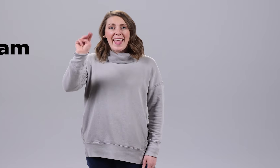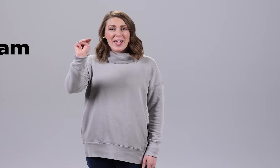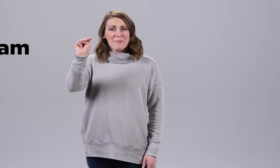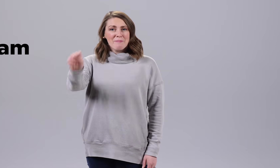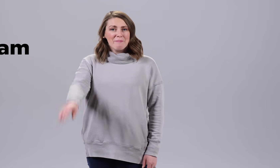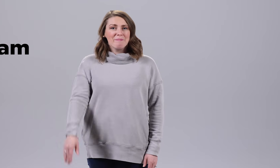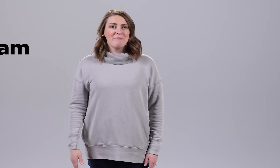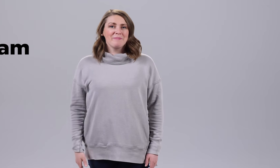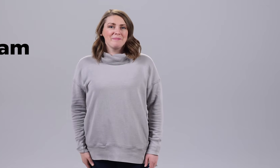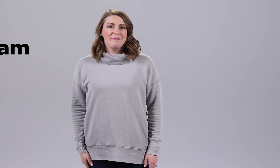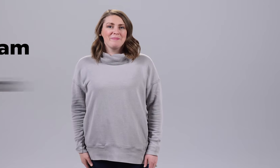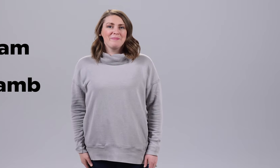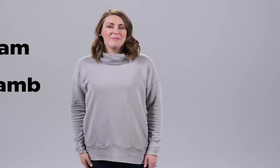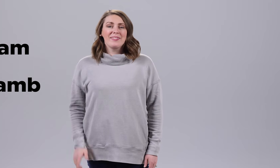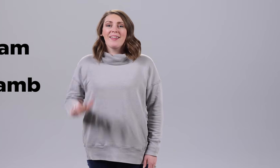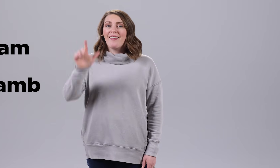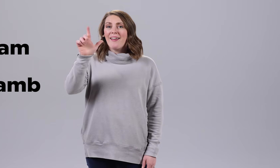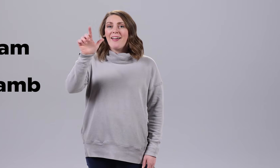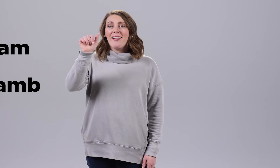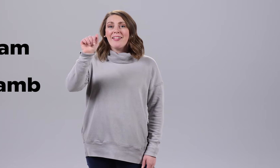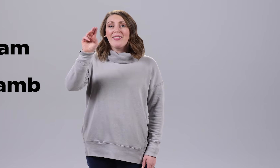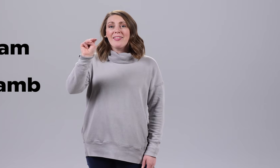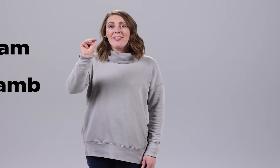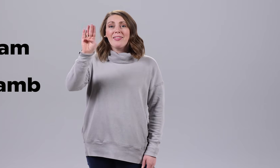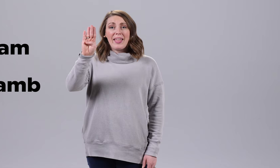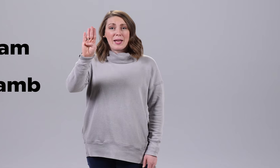H-A-M L-A-M-B